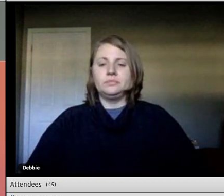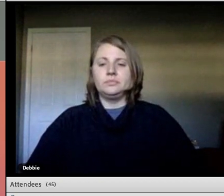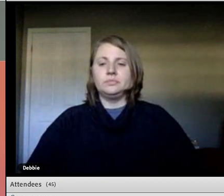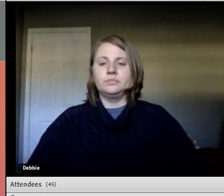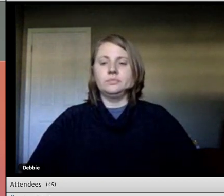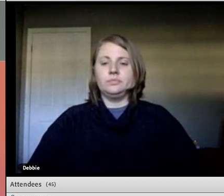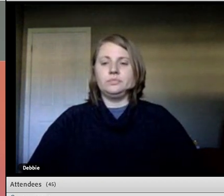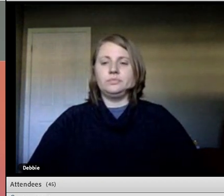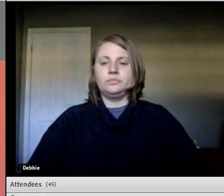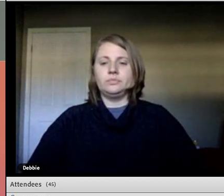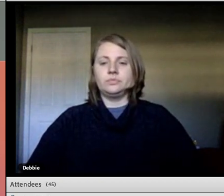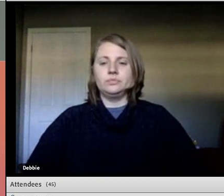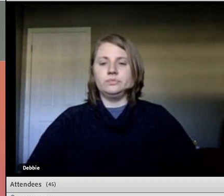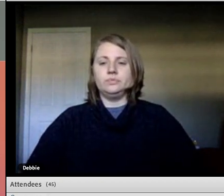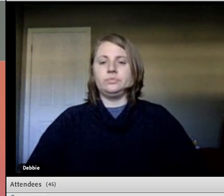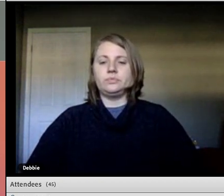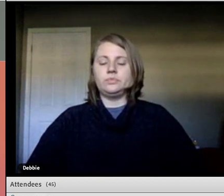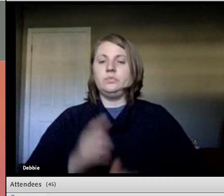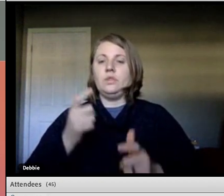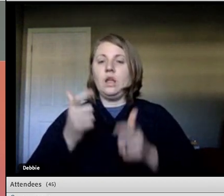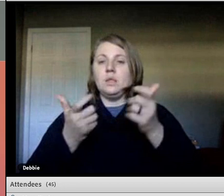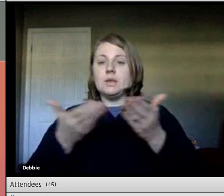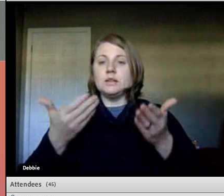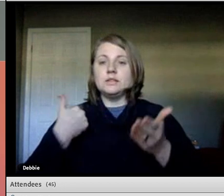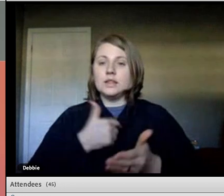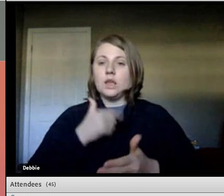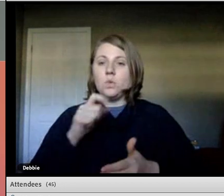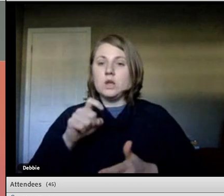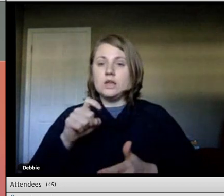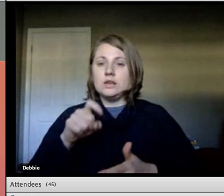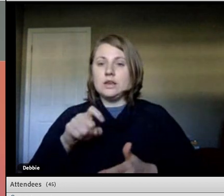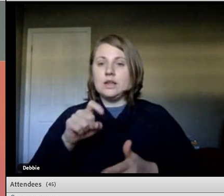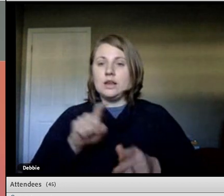So the biggest thing that we need as librarians is productivity.